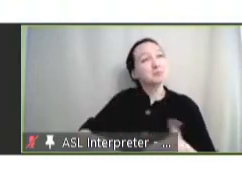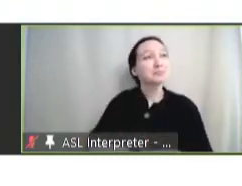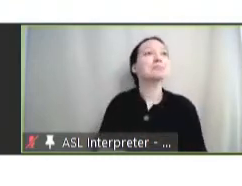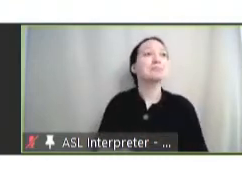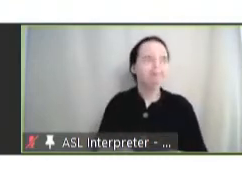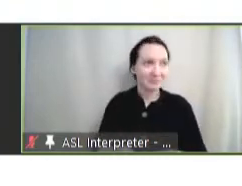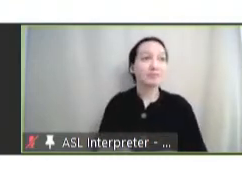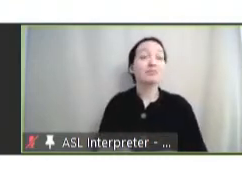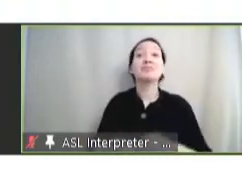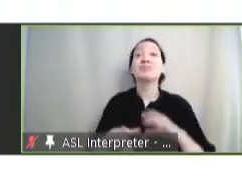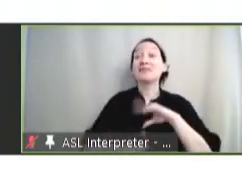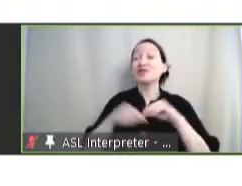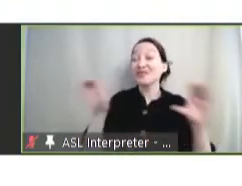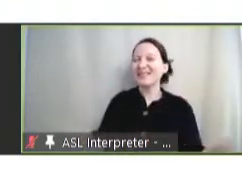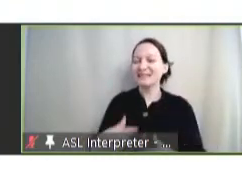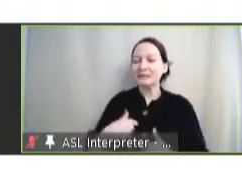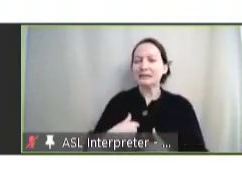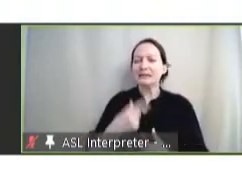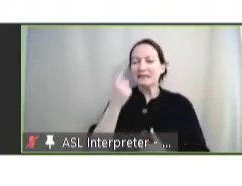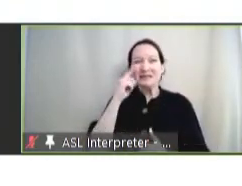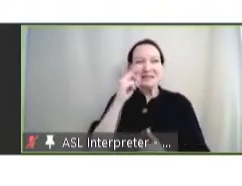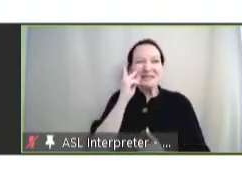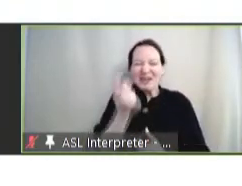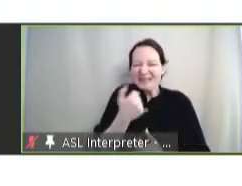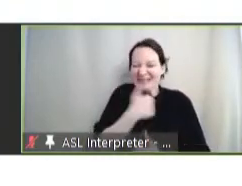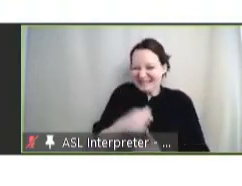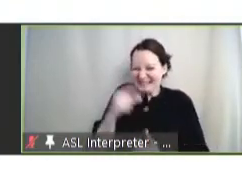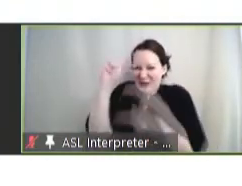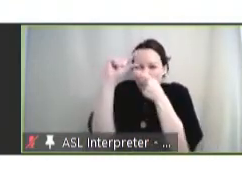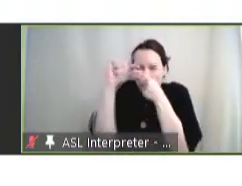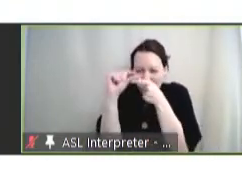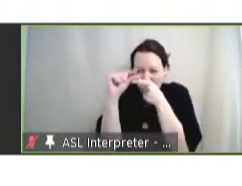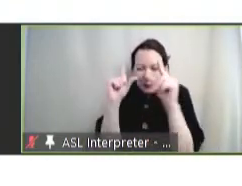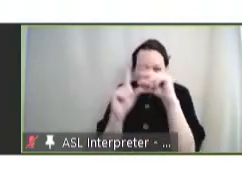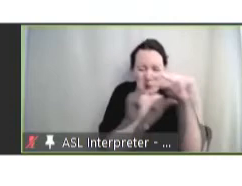Additional actions, and on top it's a little small here, but employers who get it can take